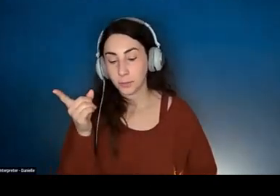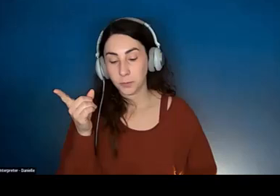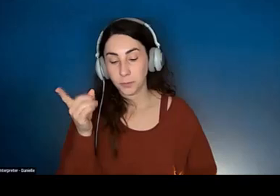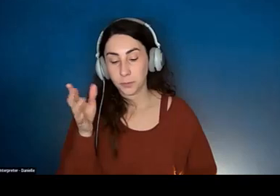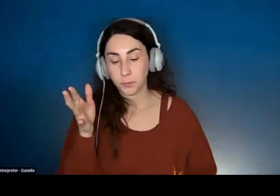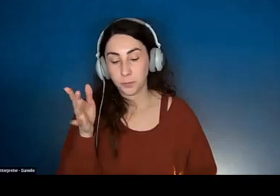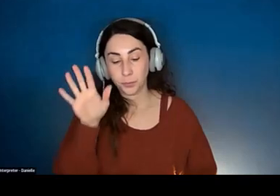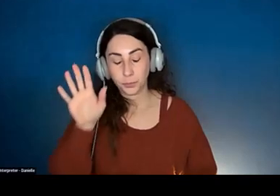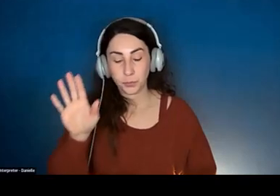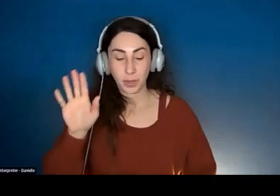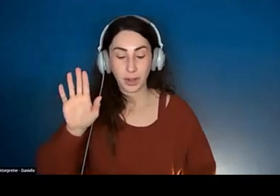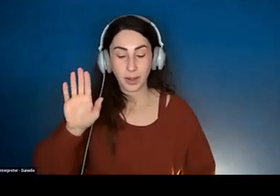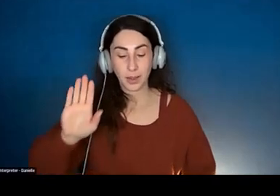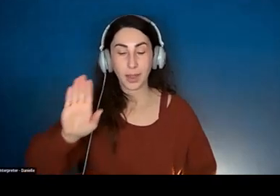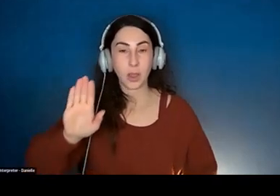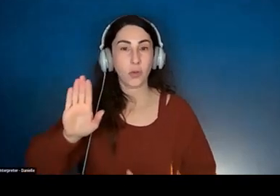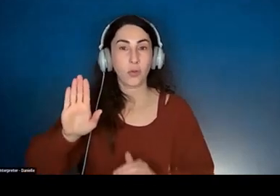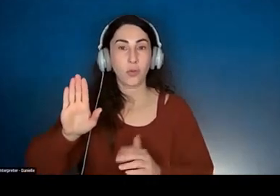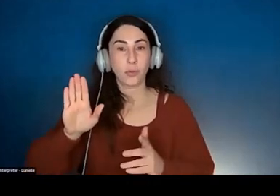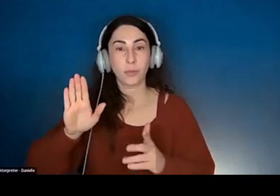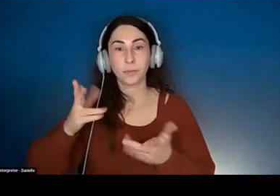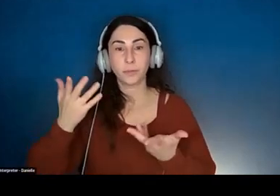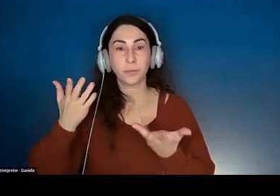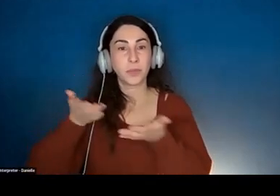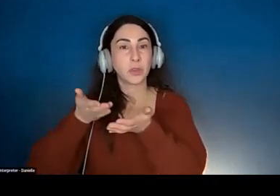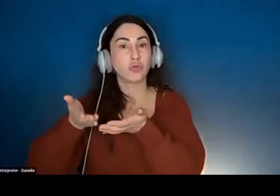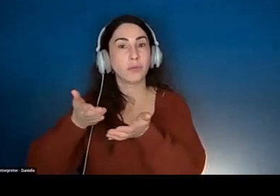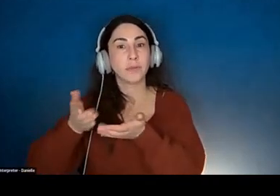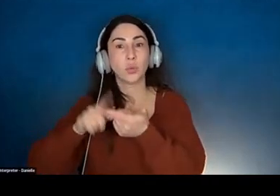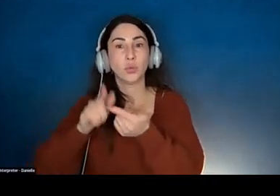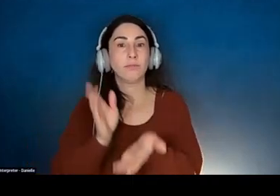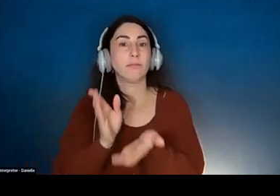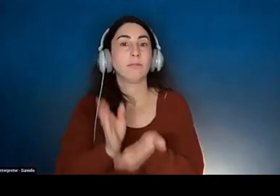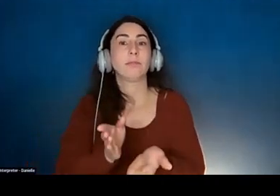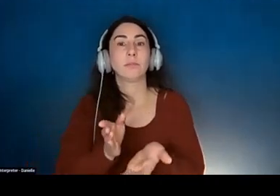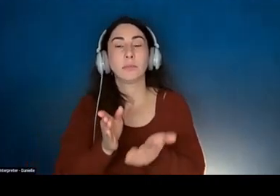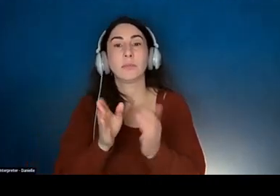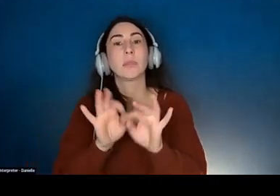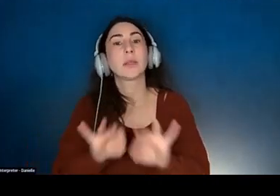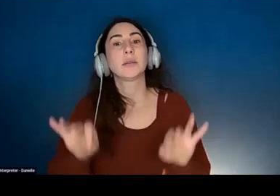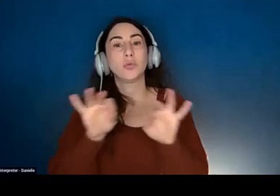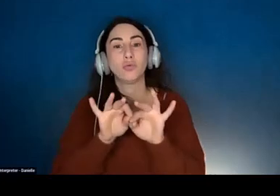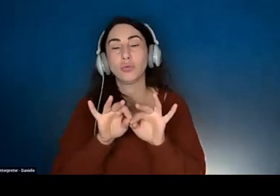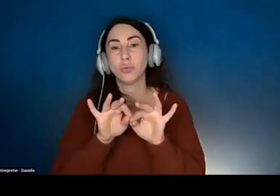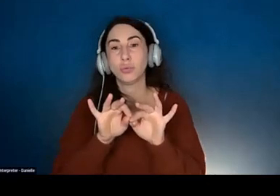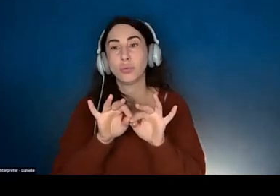to deliver essential household goods and even pantry